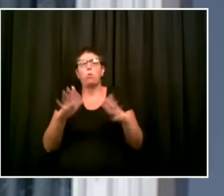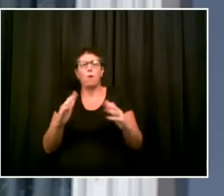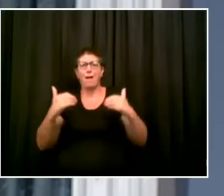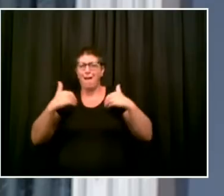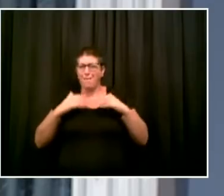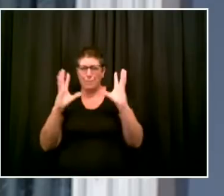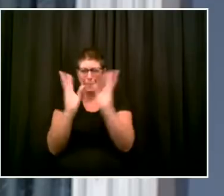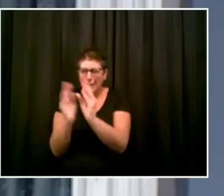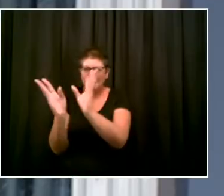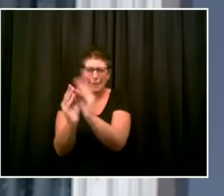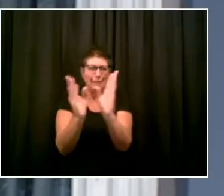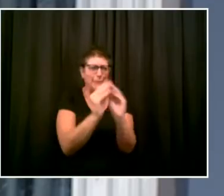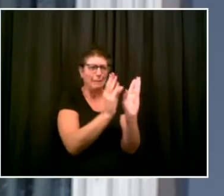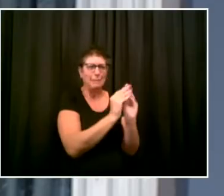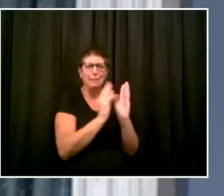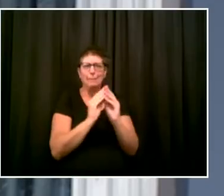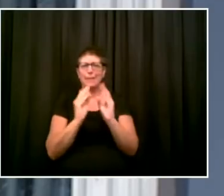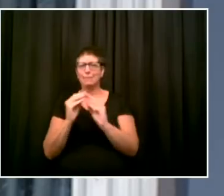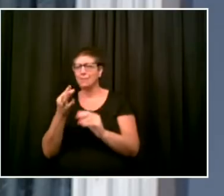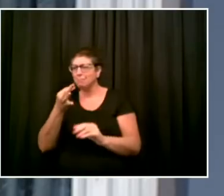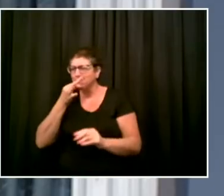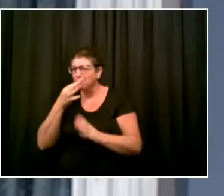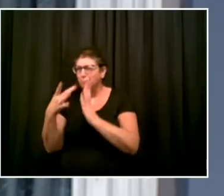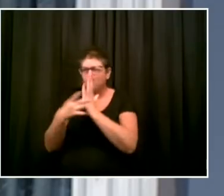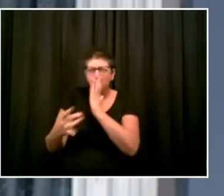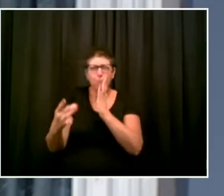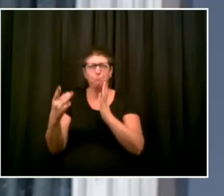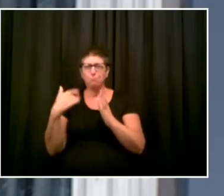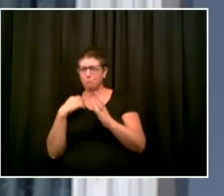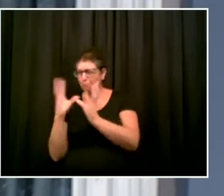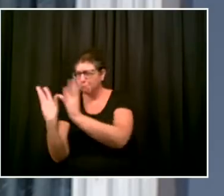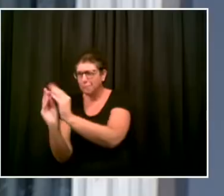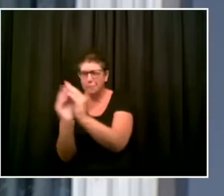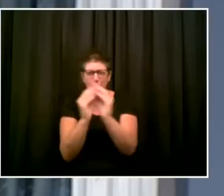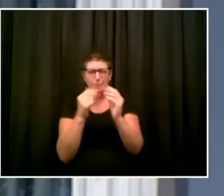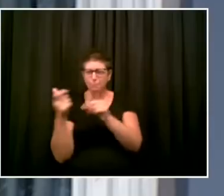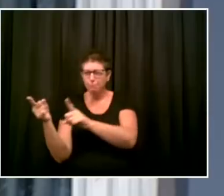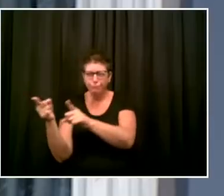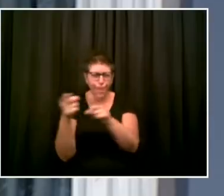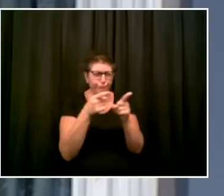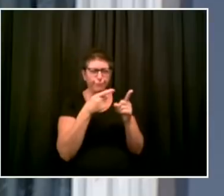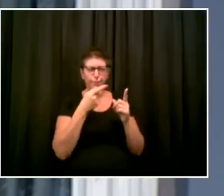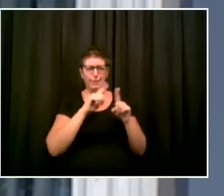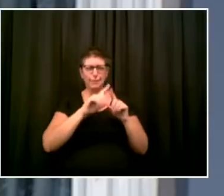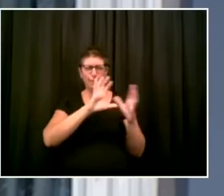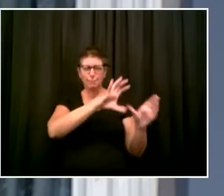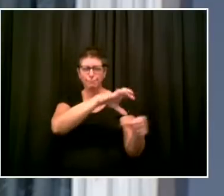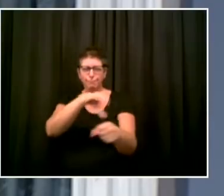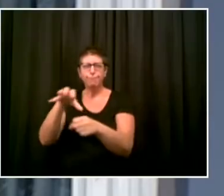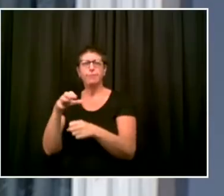TAKING THOSE RESULTS IN WE ALREADY CONSULTED WITH EXPERTS IN NEARLY EVERY FIELD. WE HAVE EXAMEIND OTHER ATMREIXS